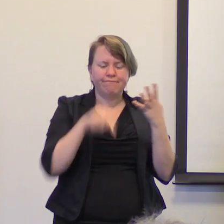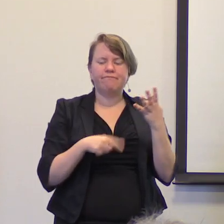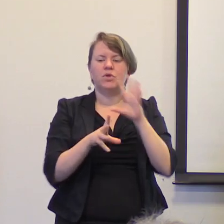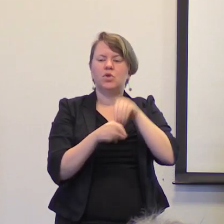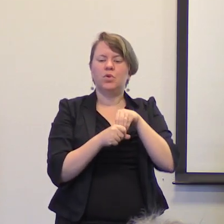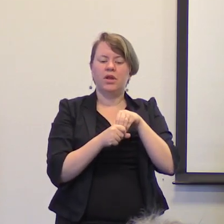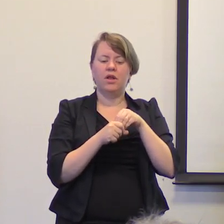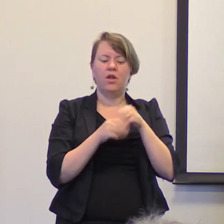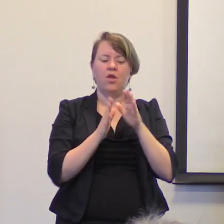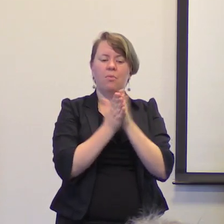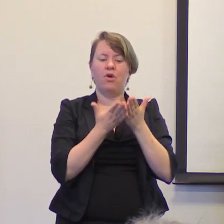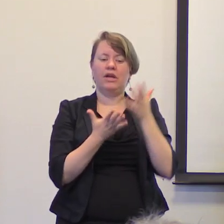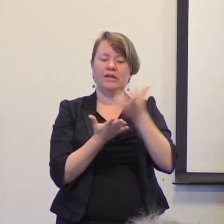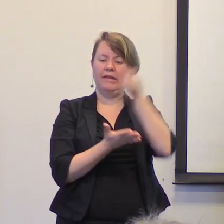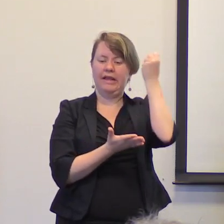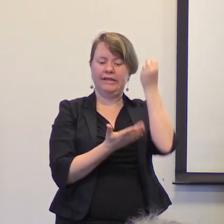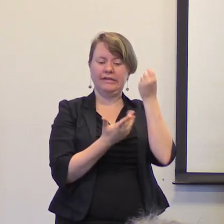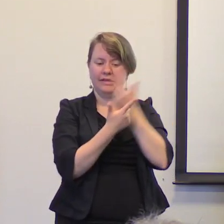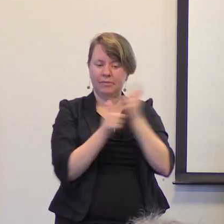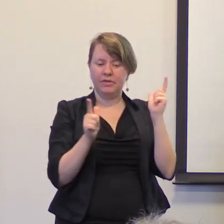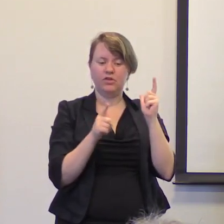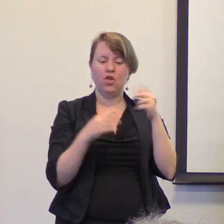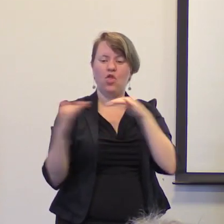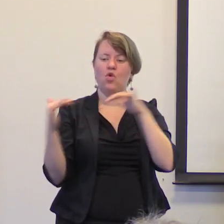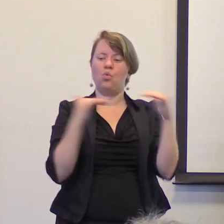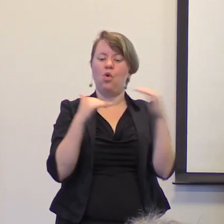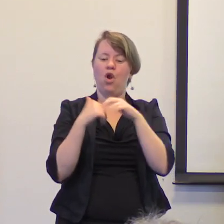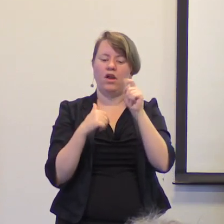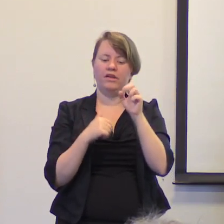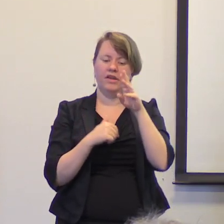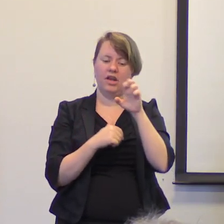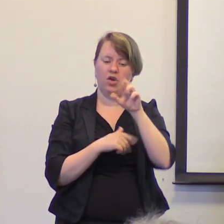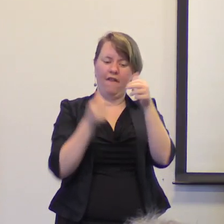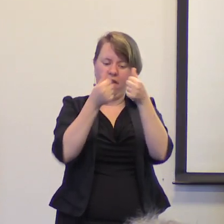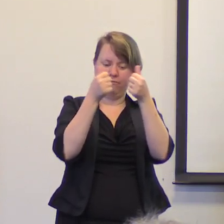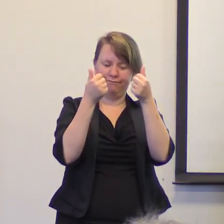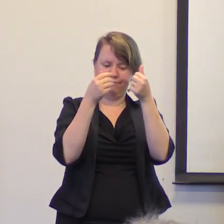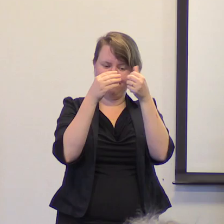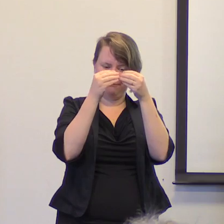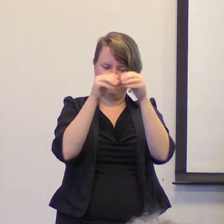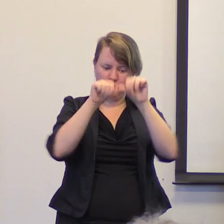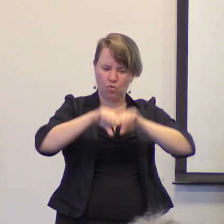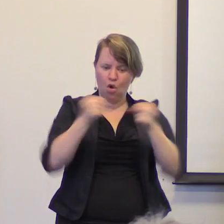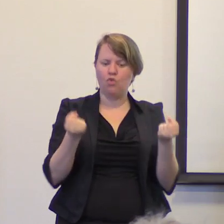Liberties: The War on Terror and the Erosion of American Democracy, published by Oxford.